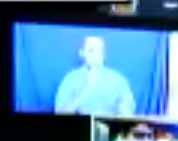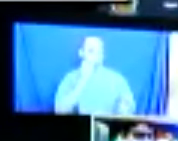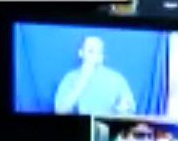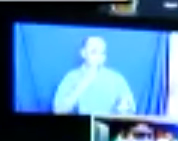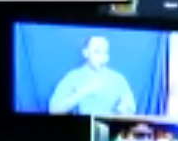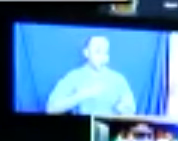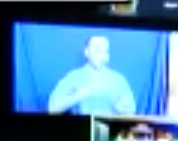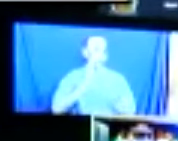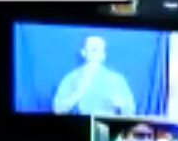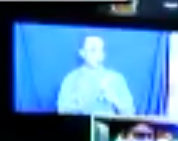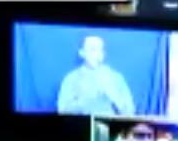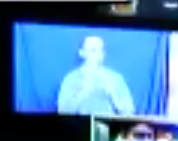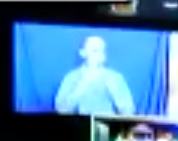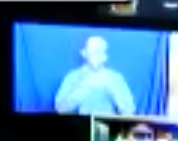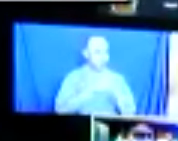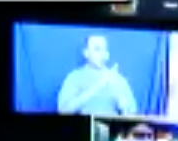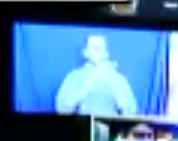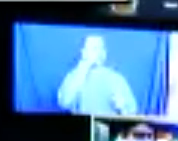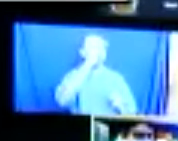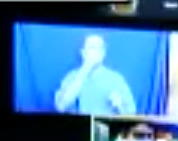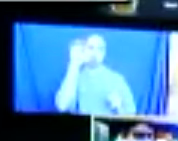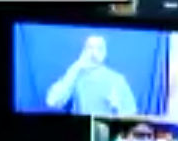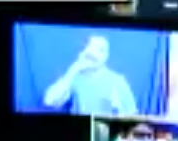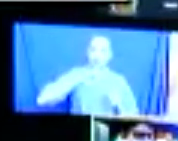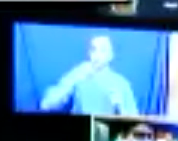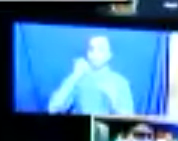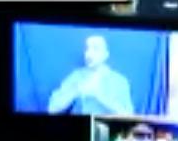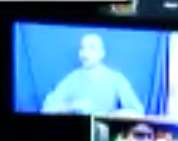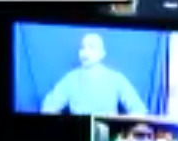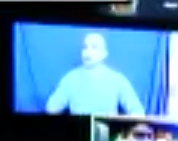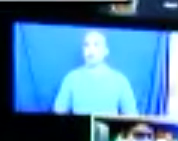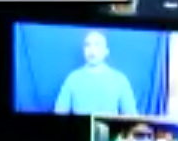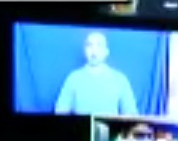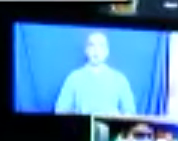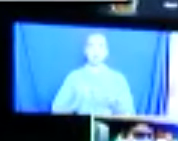OR ARE THEY READY TO FIGHT SOMEBODY.